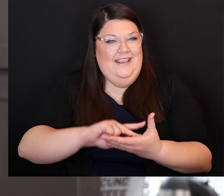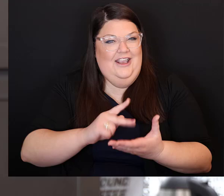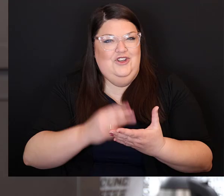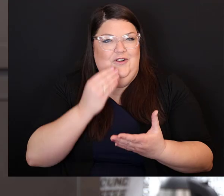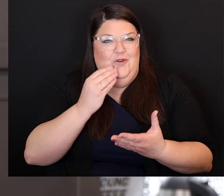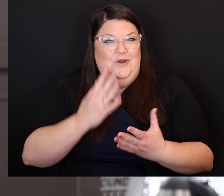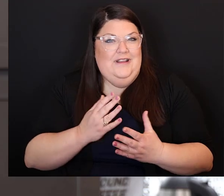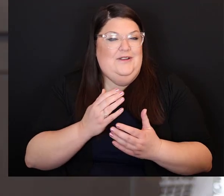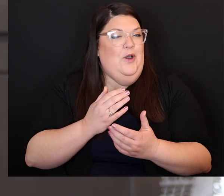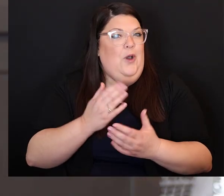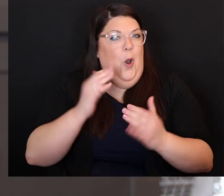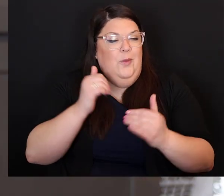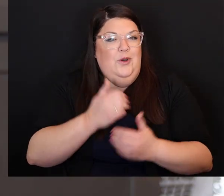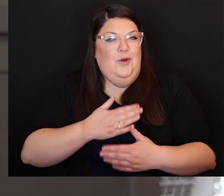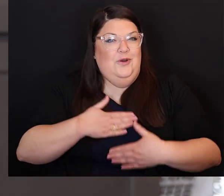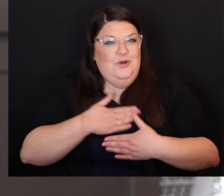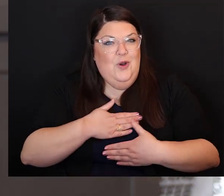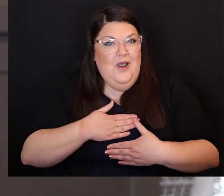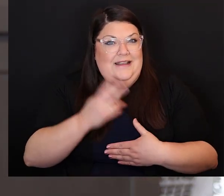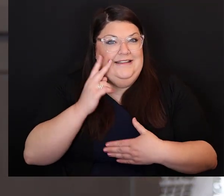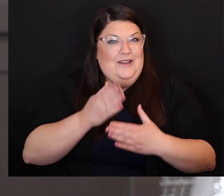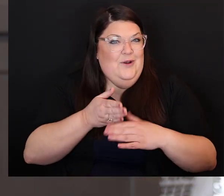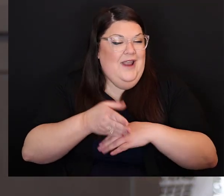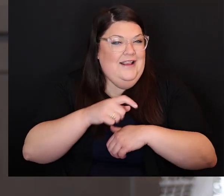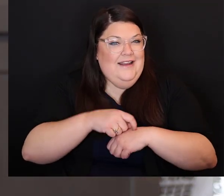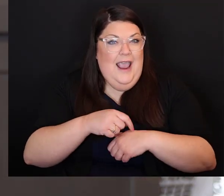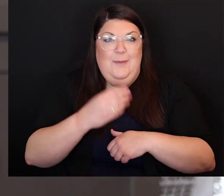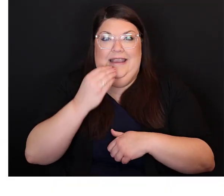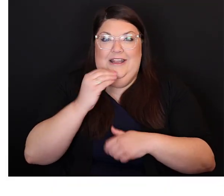Hope you enjoy it. We'll see you next time. Remember, eat to thrive.